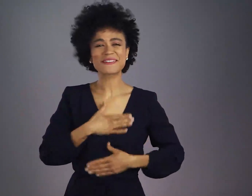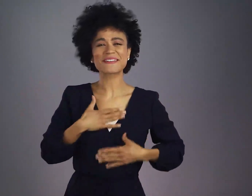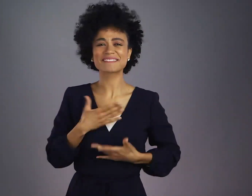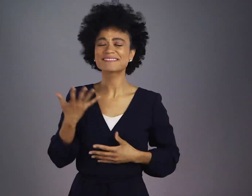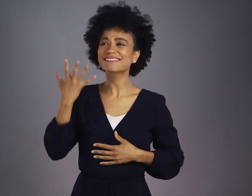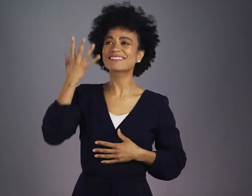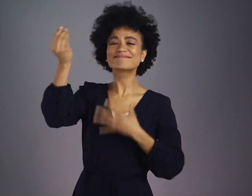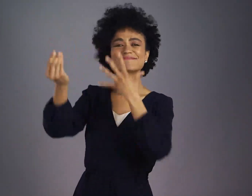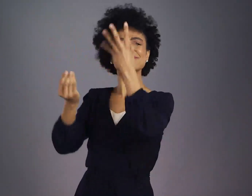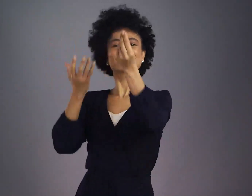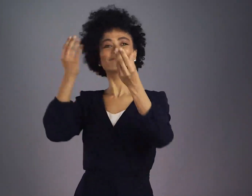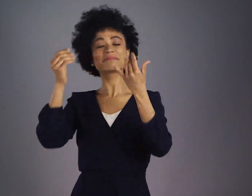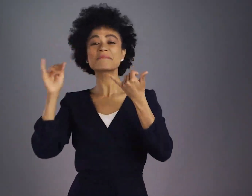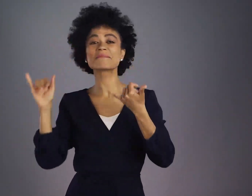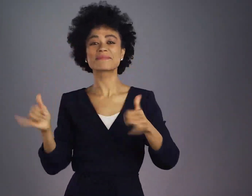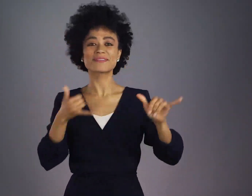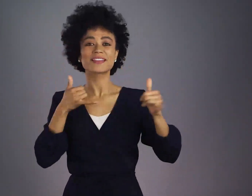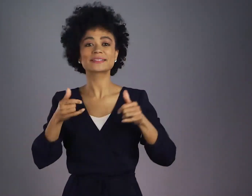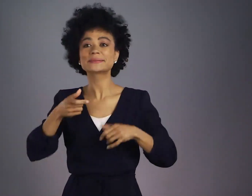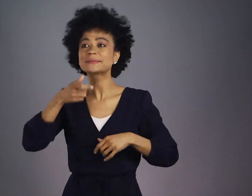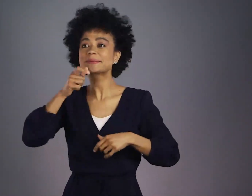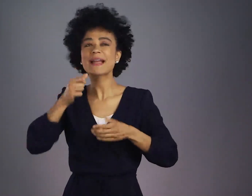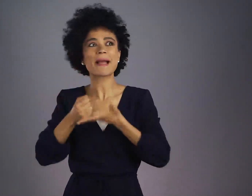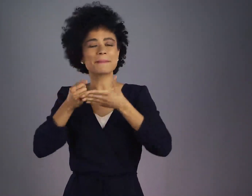Perhaps you both like parties which would be dull without liquor.